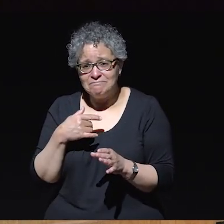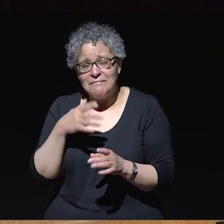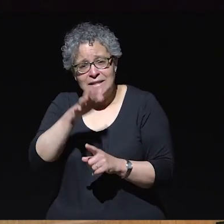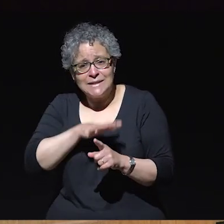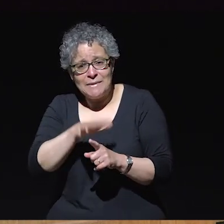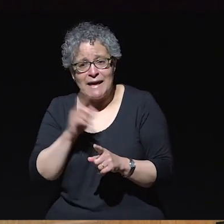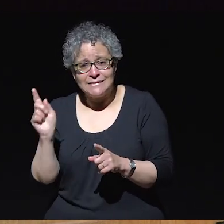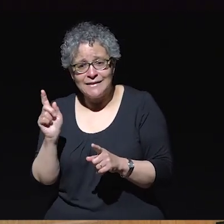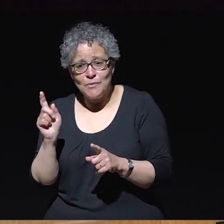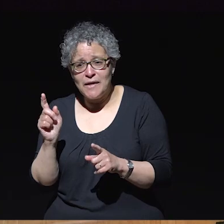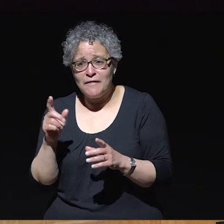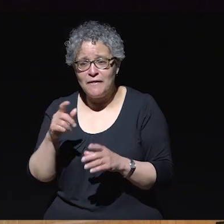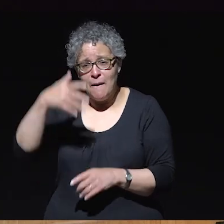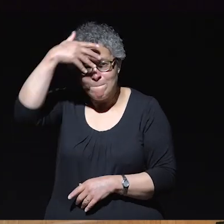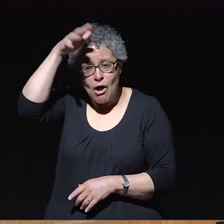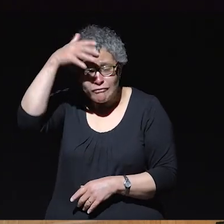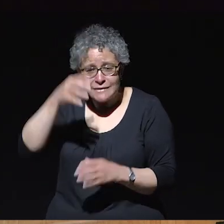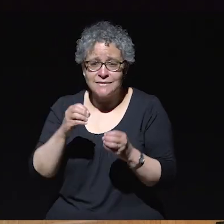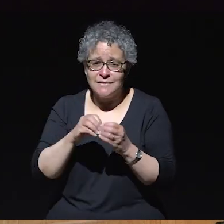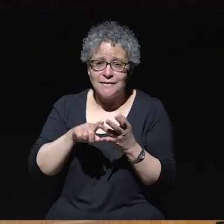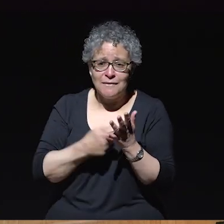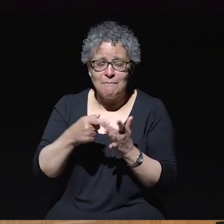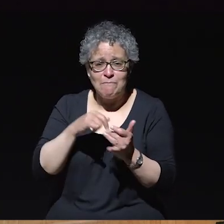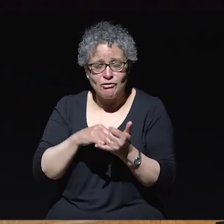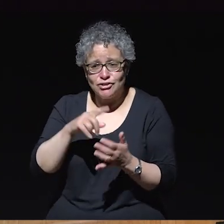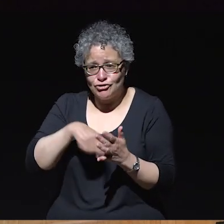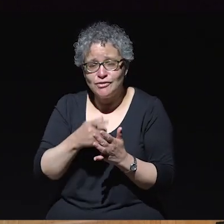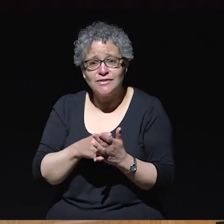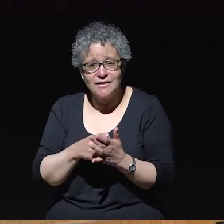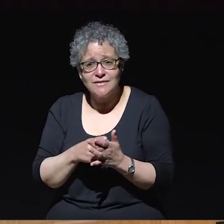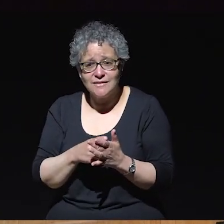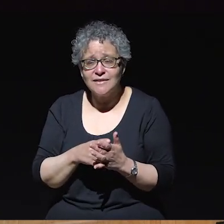as, indeed, he has twice actually, once in September and once more recently.